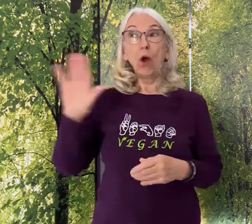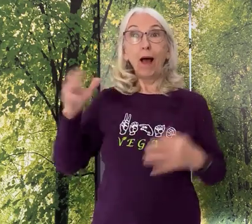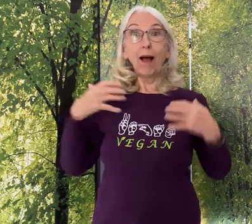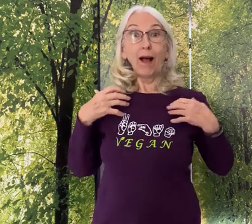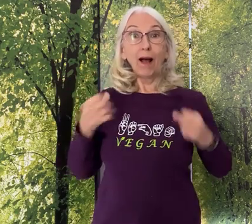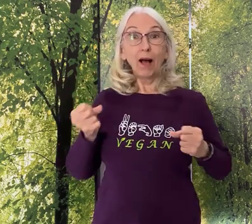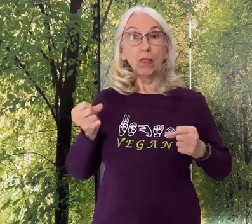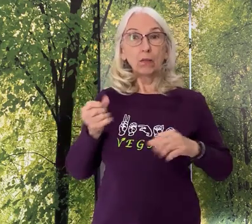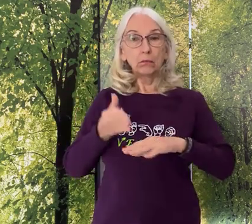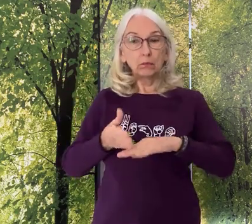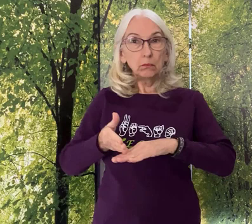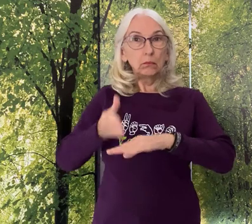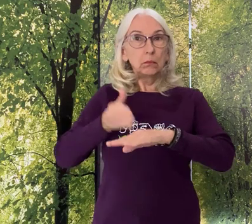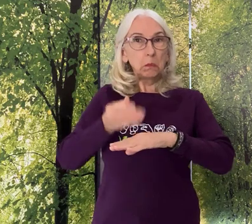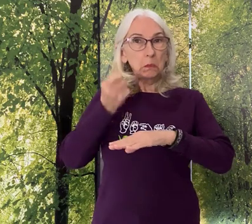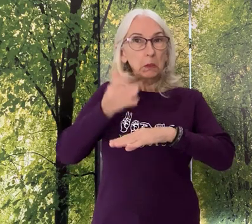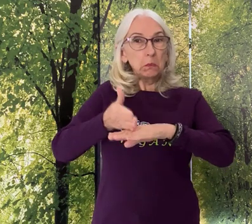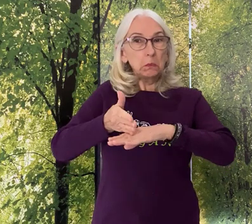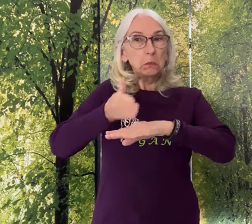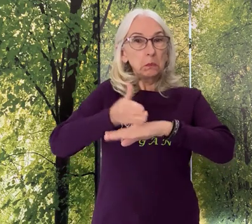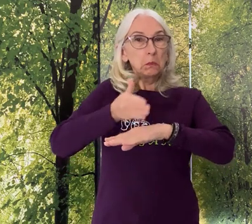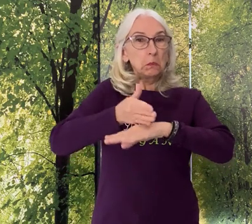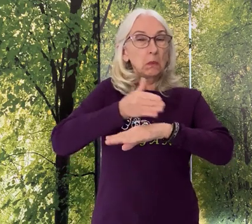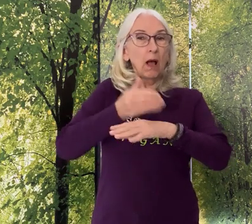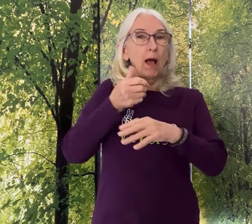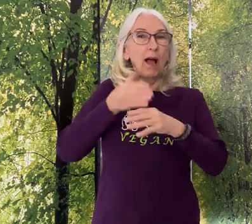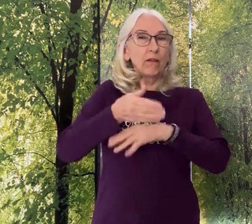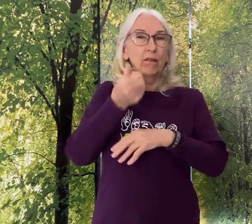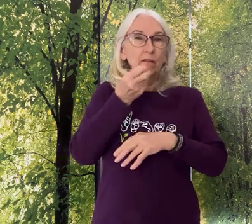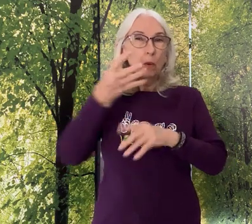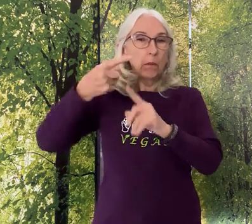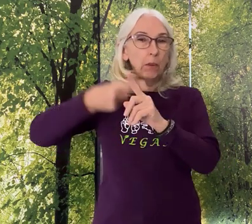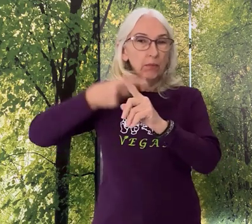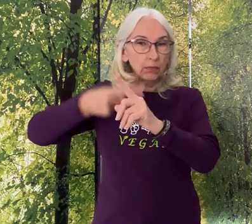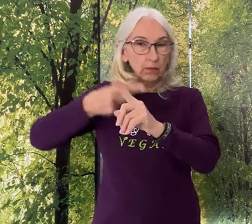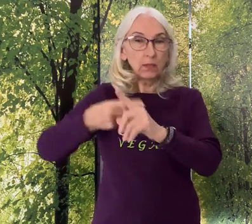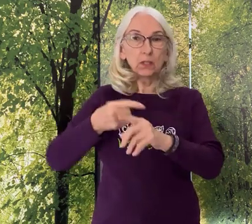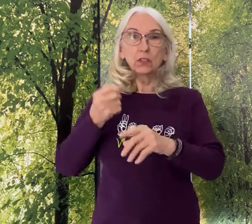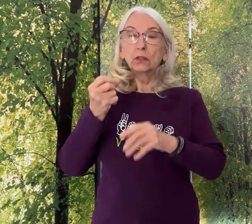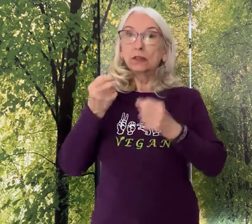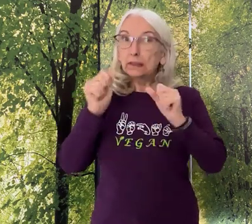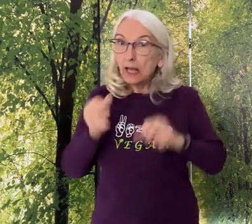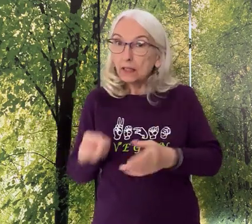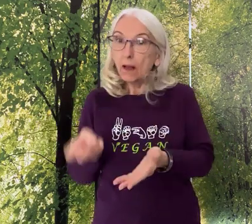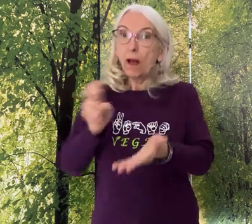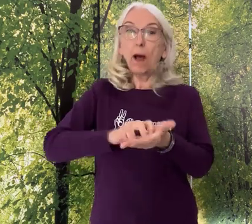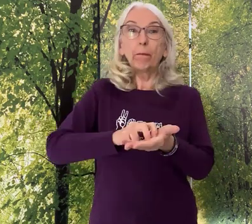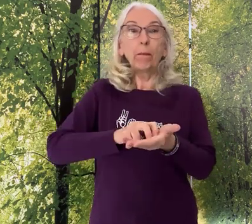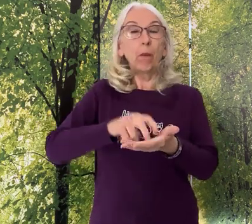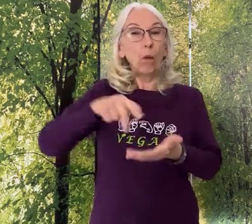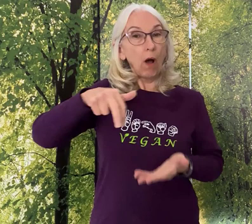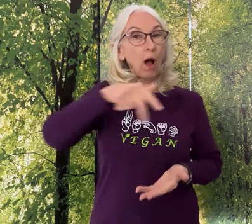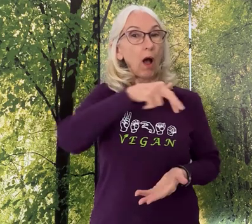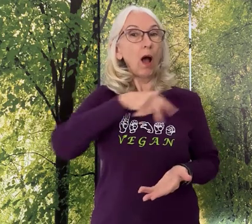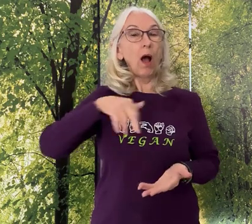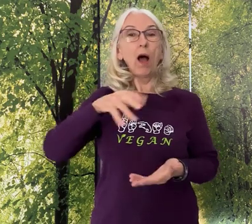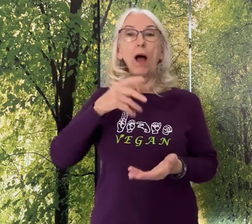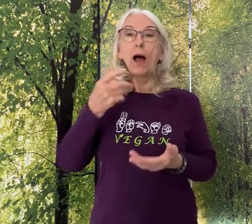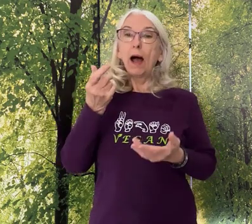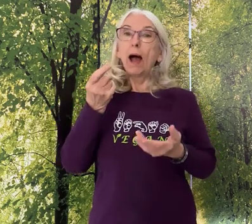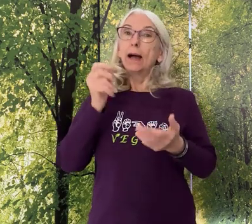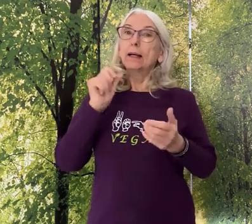Her health improved slightly after a few months, and she could get up, walk around